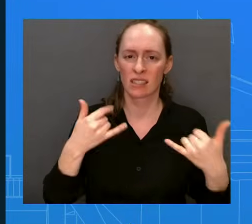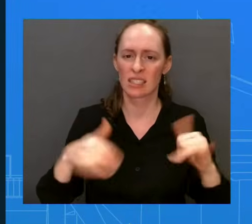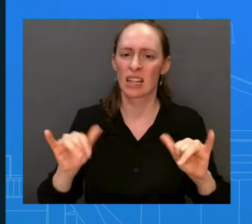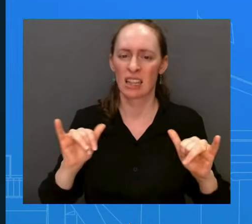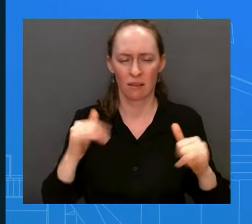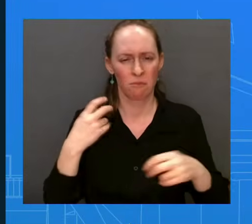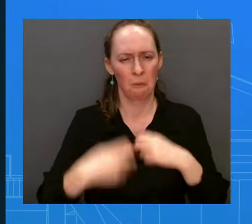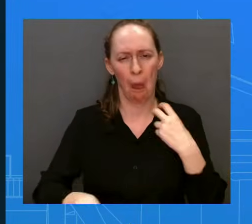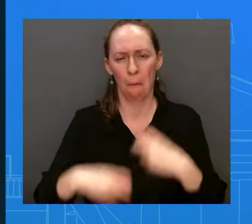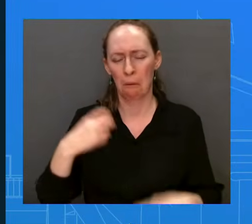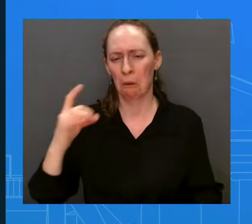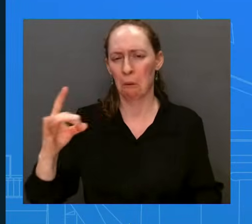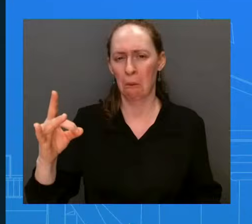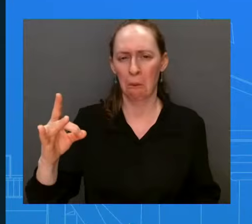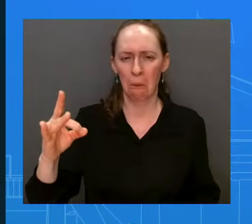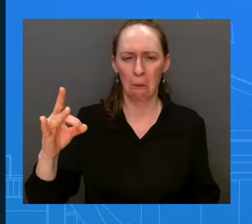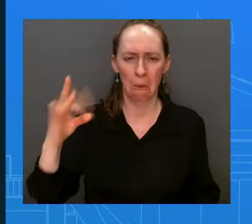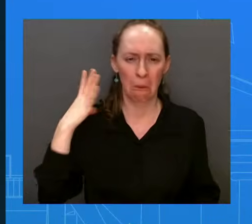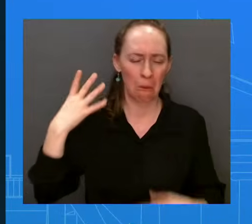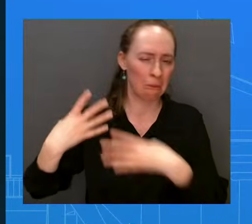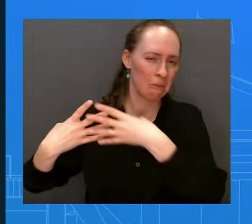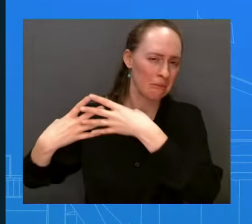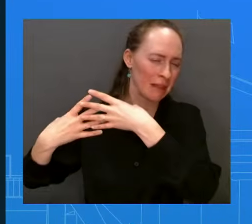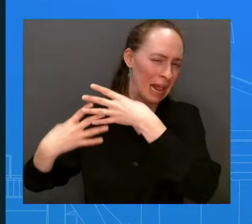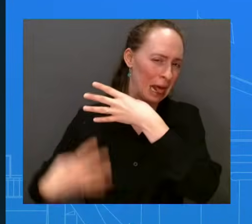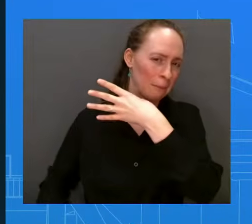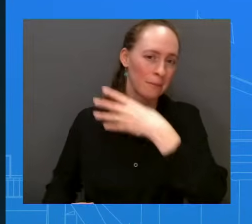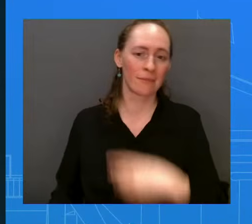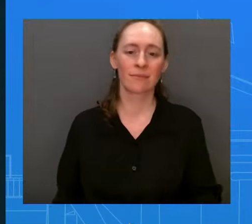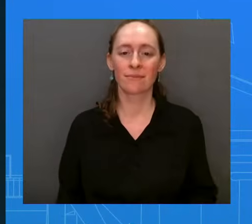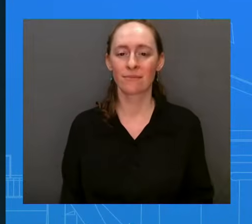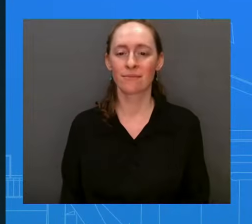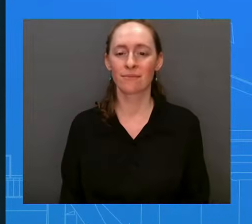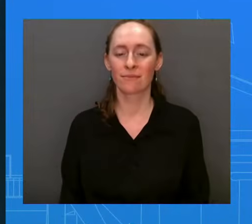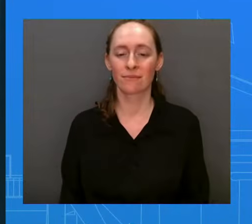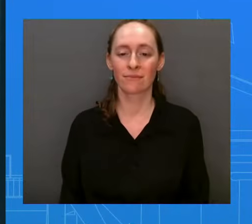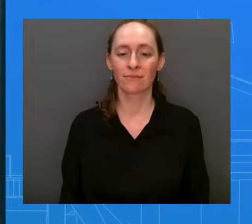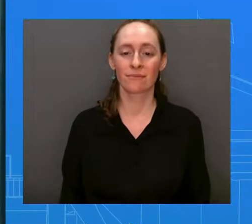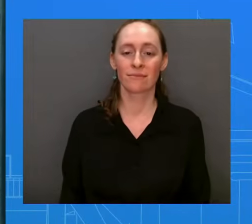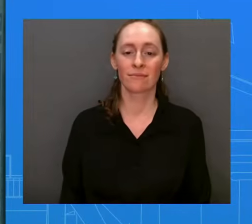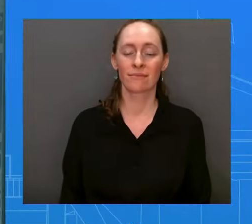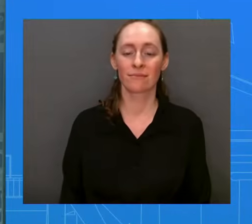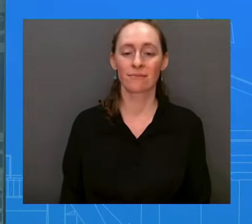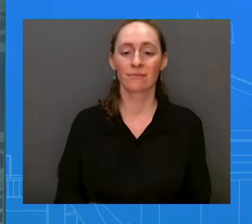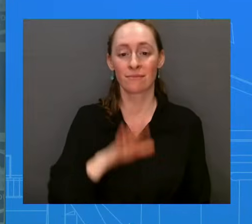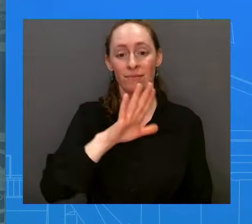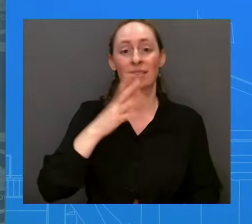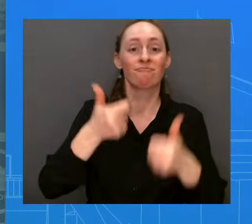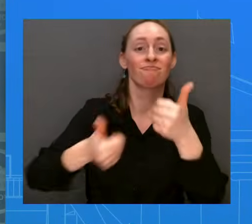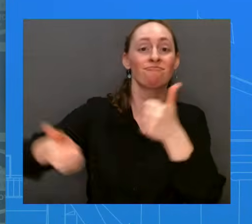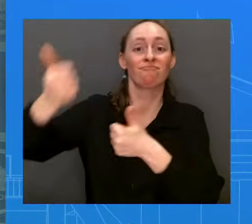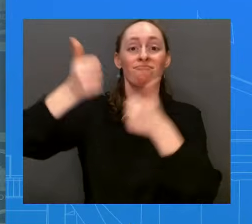he continues to change generals the way I change socks. So, I mean, he's -- he's still struggling. Ms. Jean-Pierre: All right, we have to --